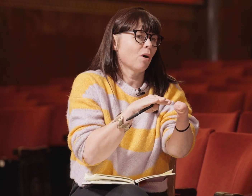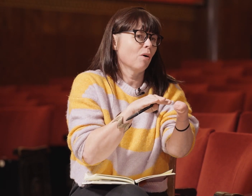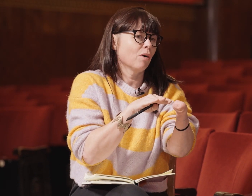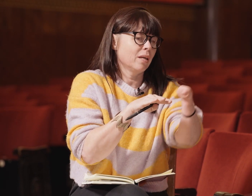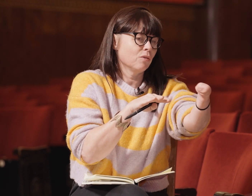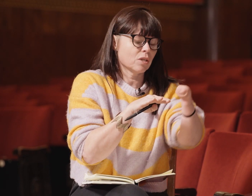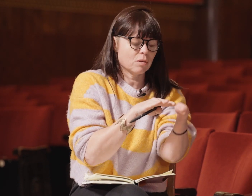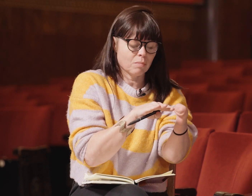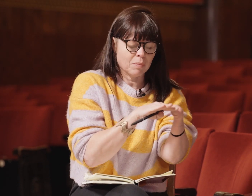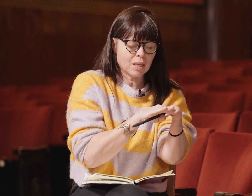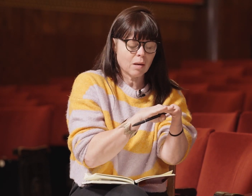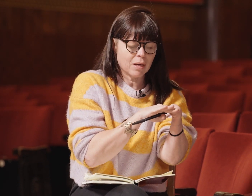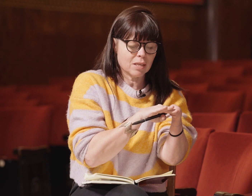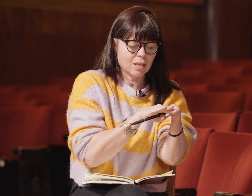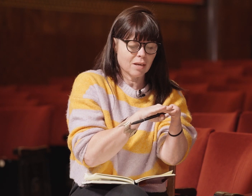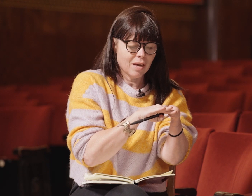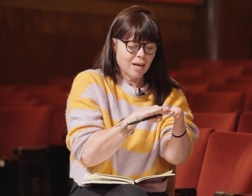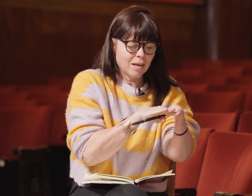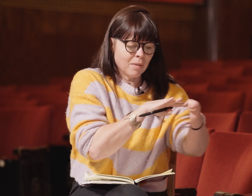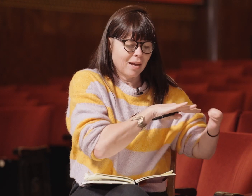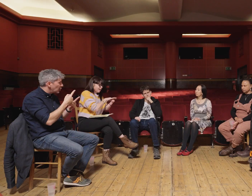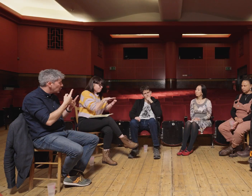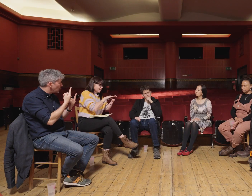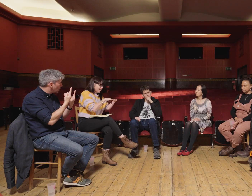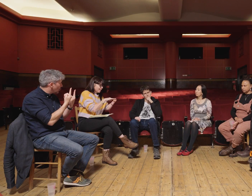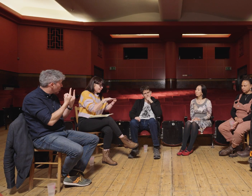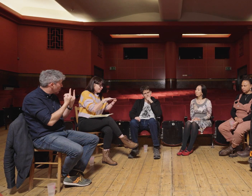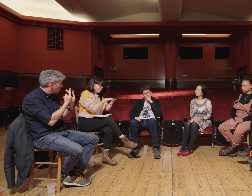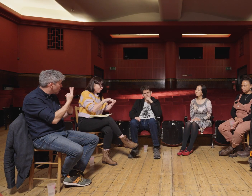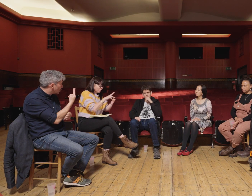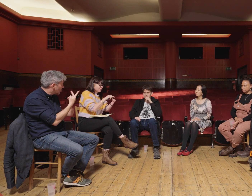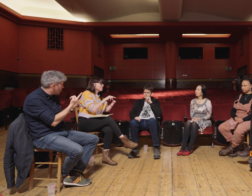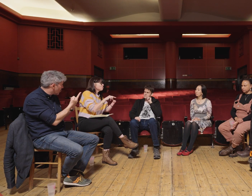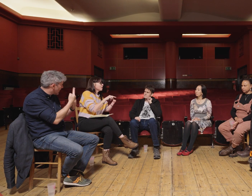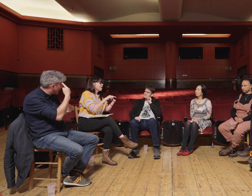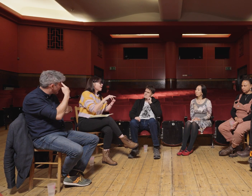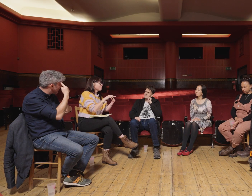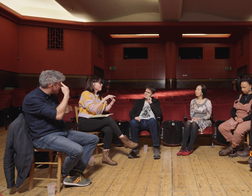and you've just made me think about it. That in my everyday, if you like, pedestrian life,